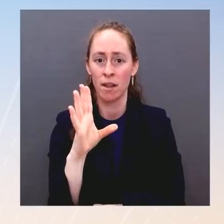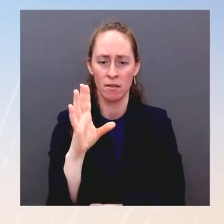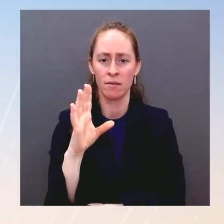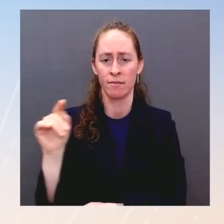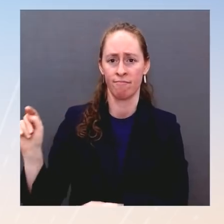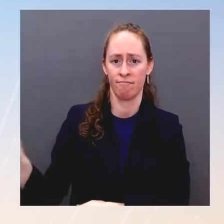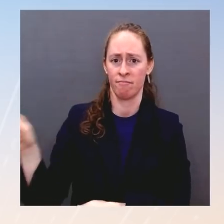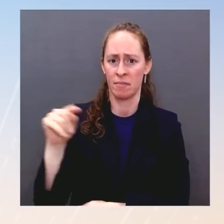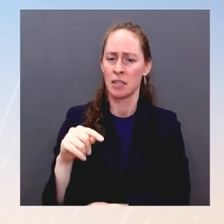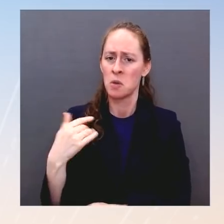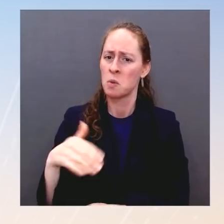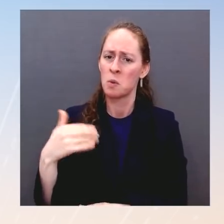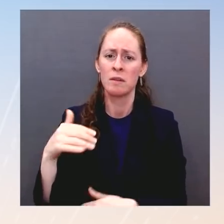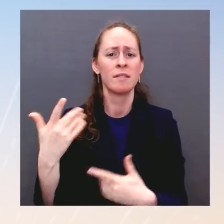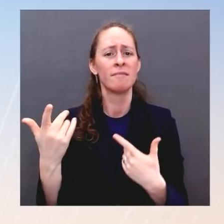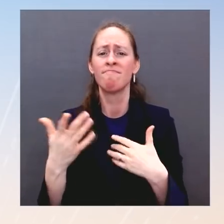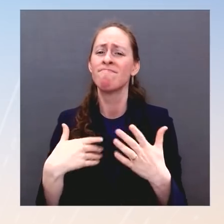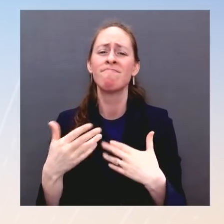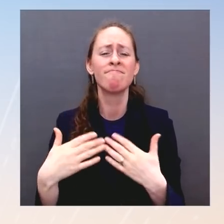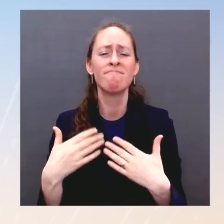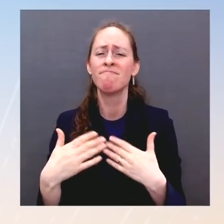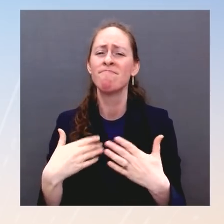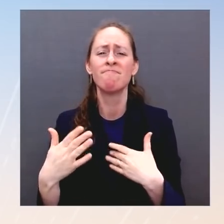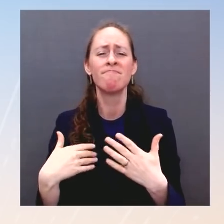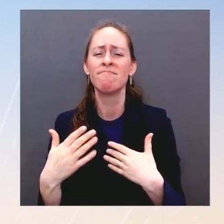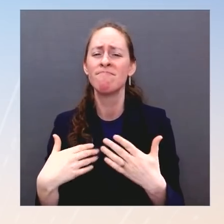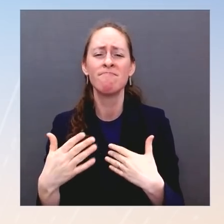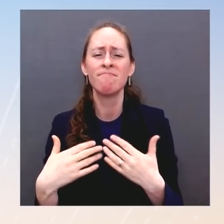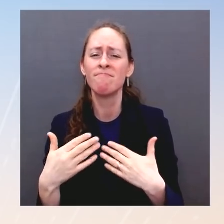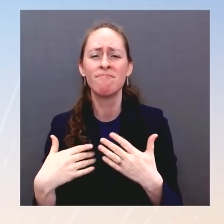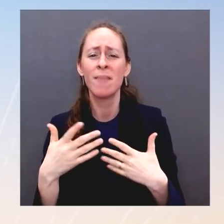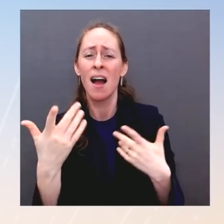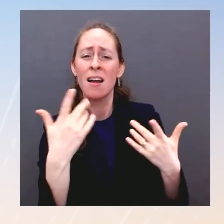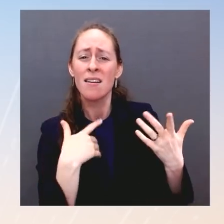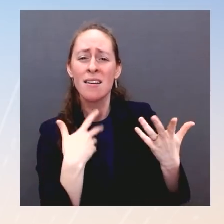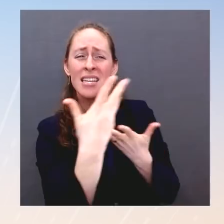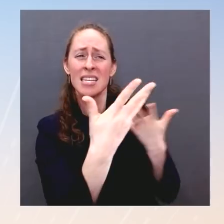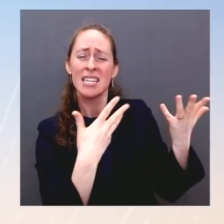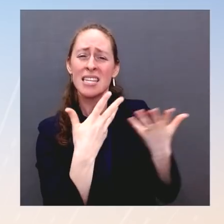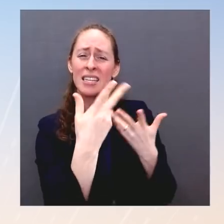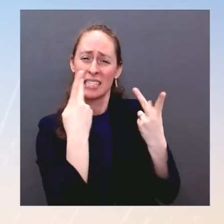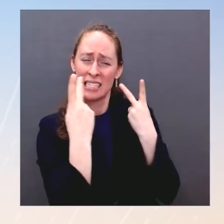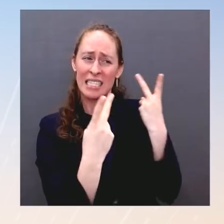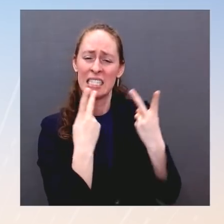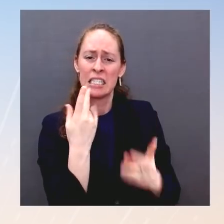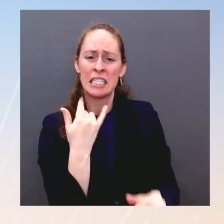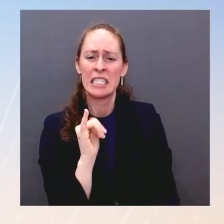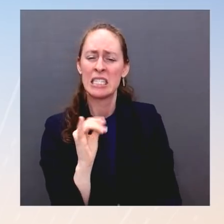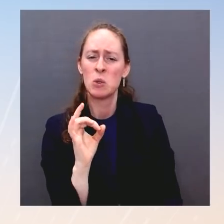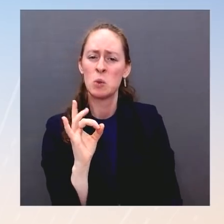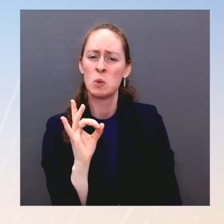and he has unfortunately watched many in a variety of national security roles -- to feel heartbroken by what you're seeing in --